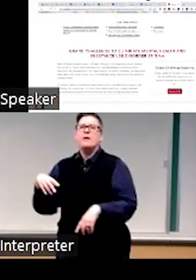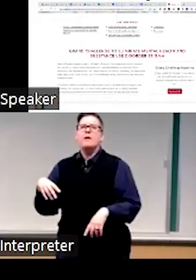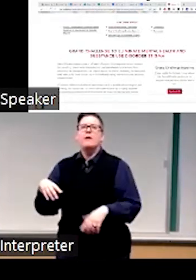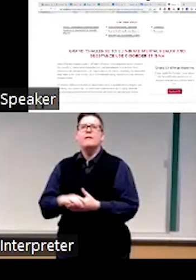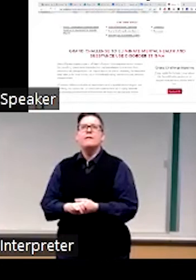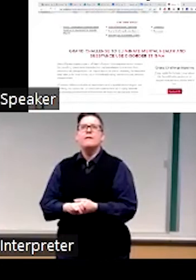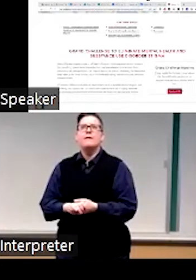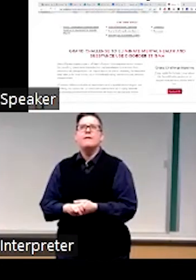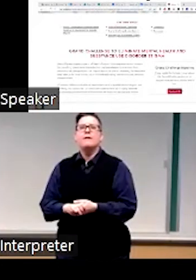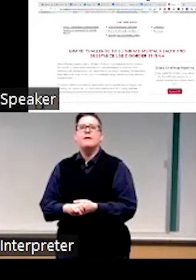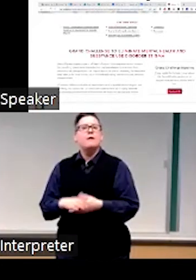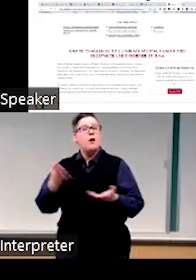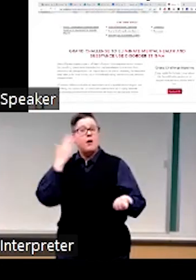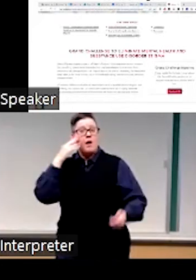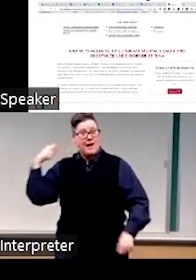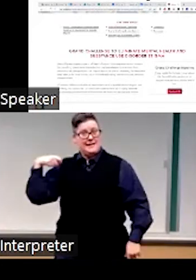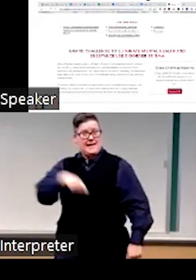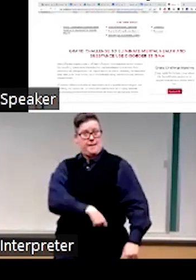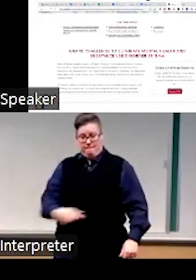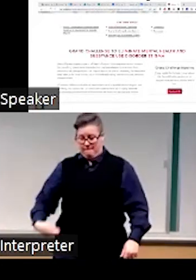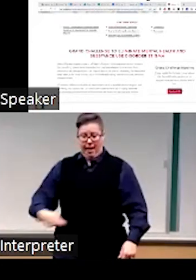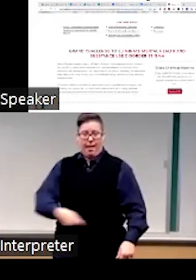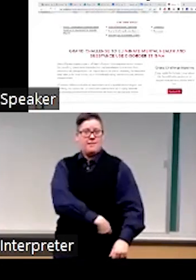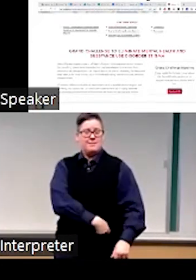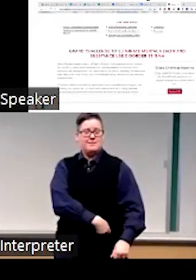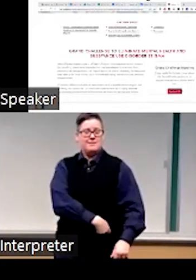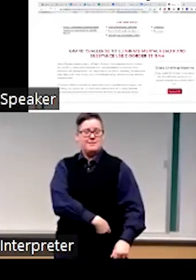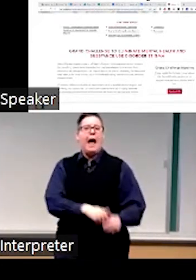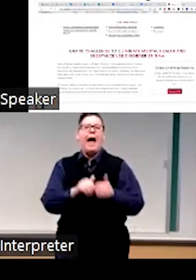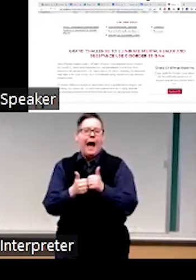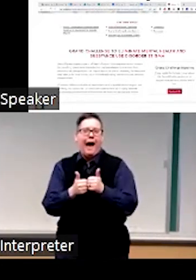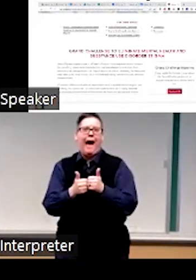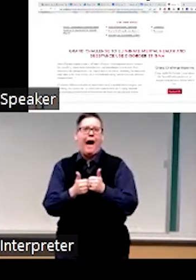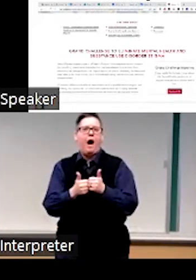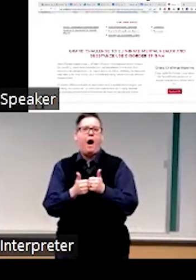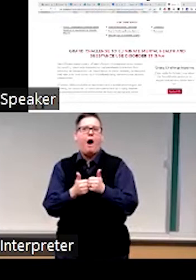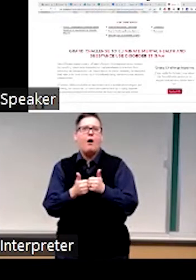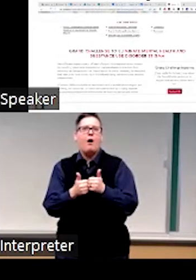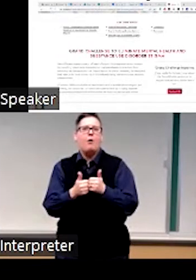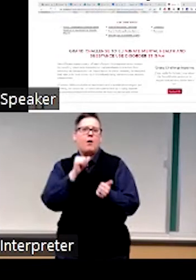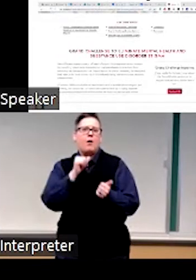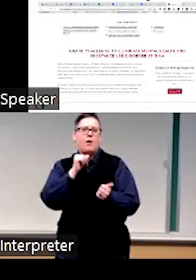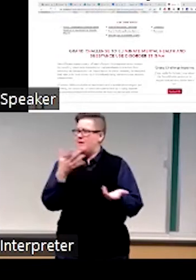now put on a seat belt in cars without any you know without any question everyone does it but